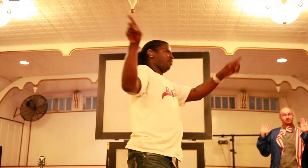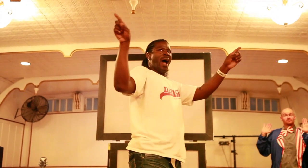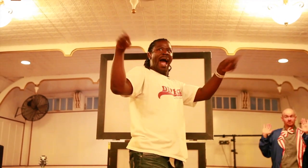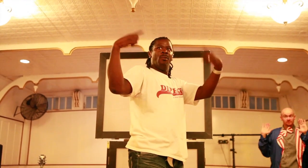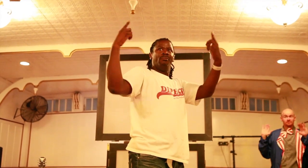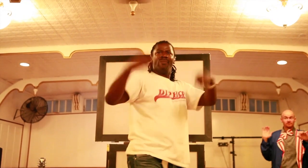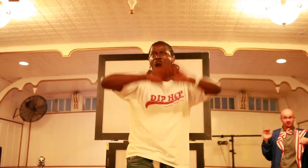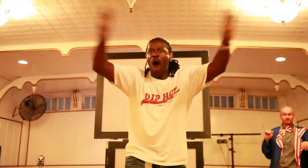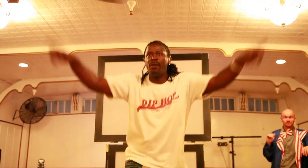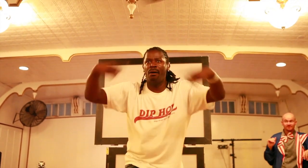Wow! Now, all of you!